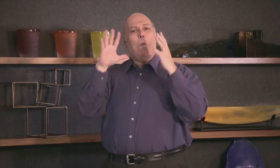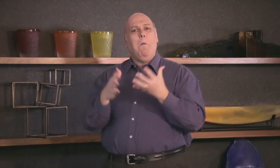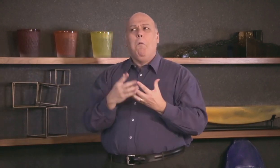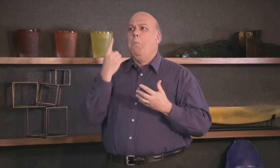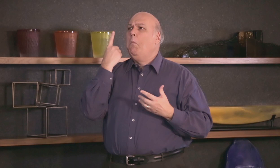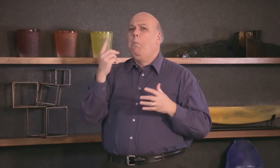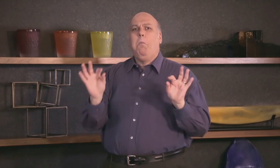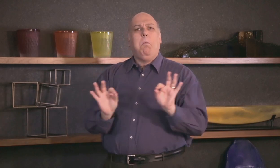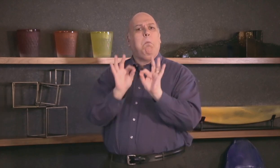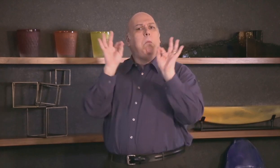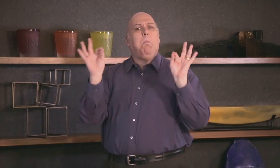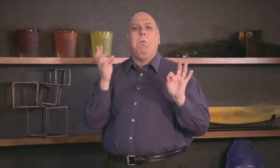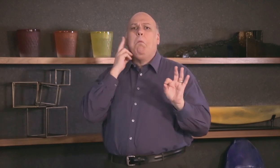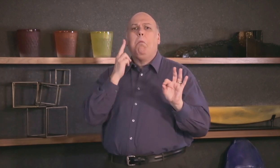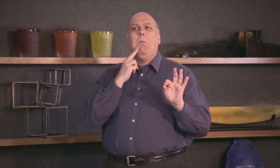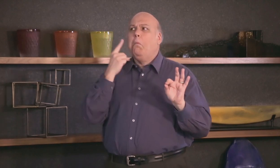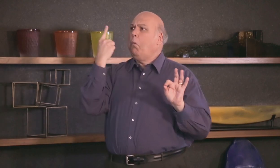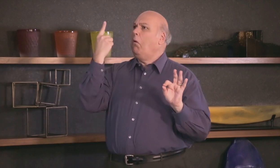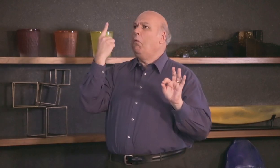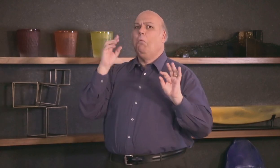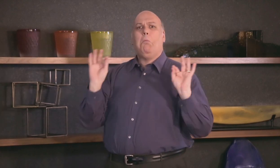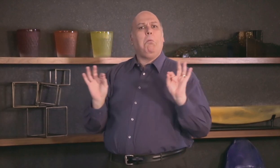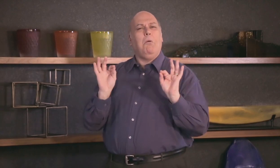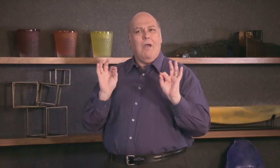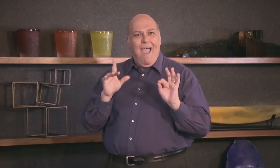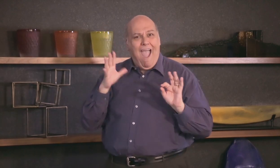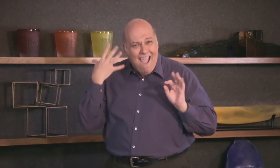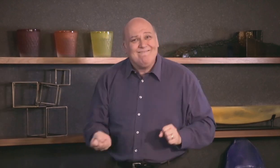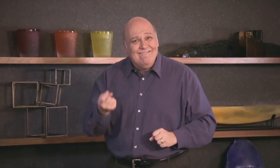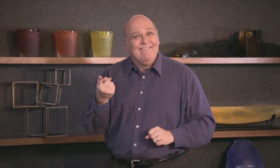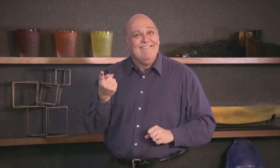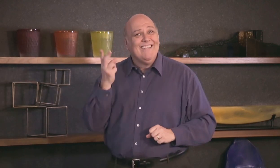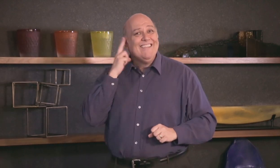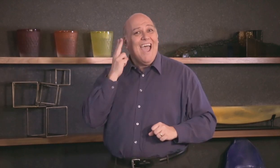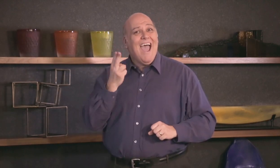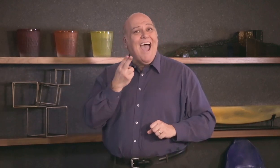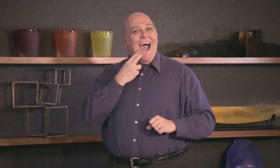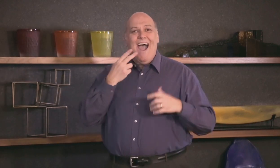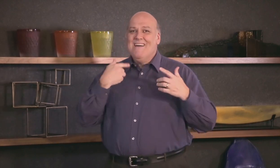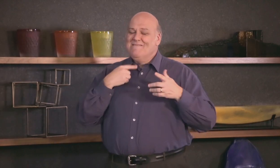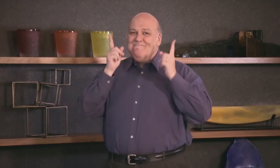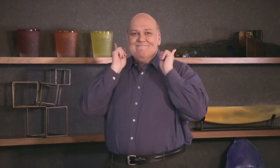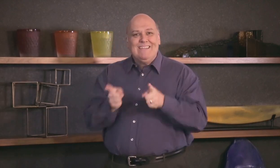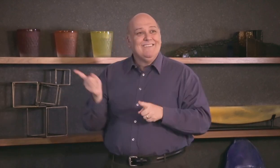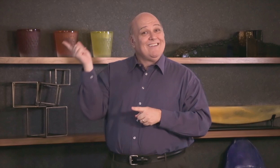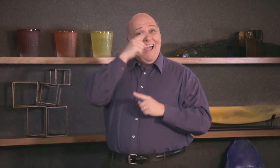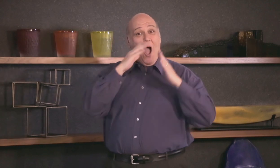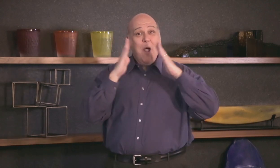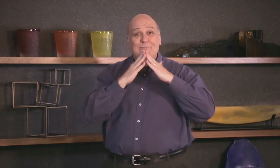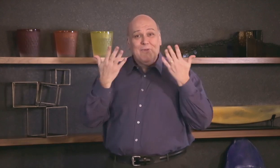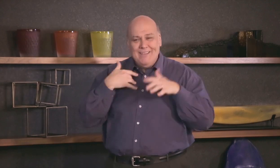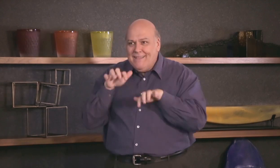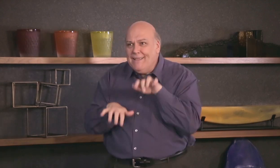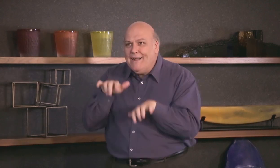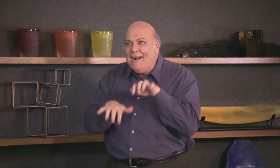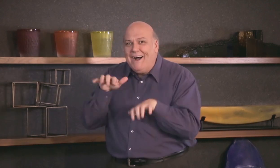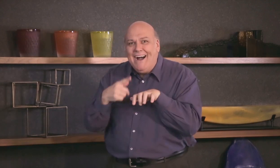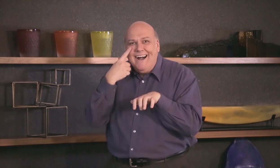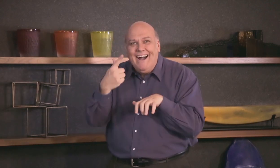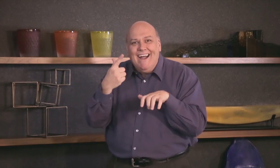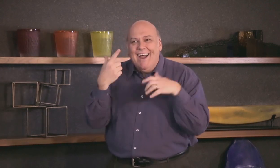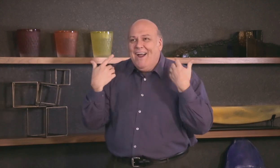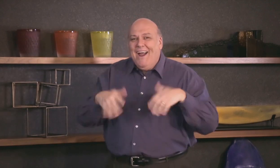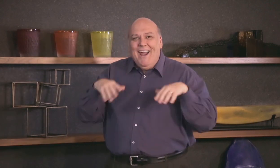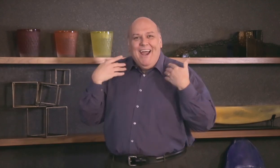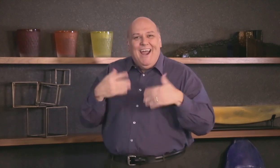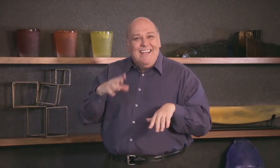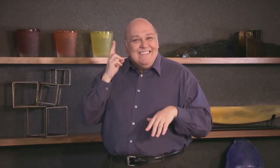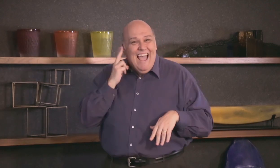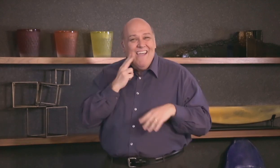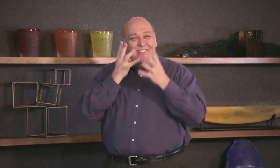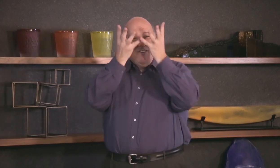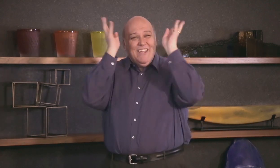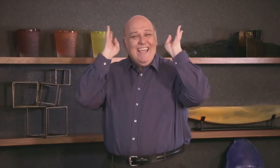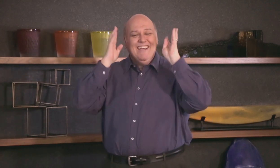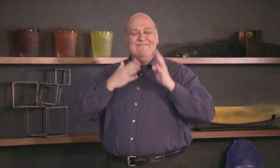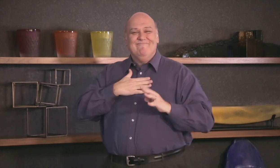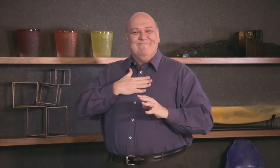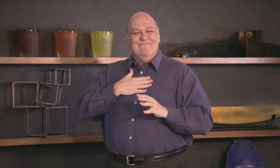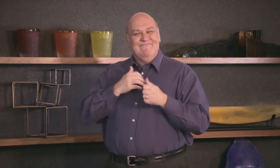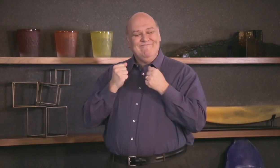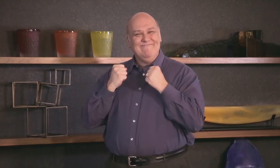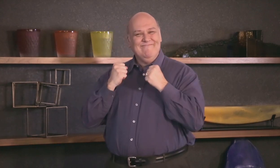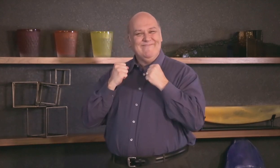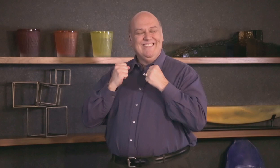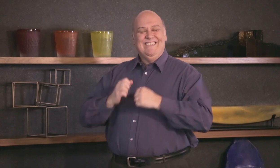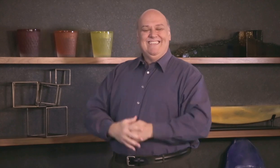there was a Deaf Queen! I gotta find out more about her when I get home. A Deaf Queen?!